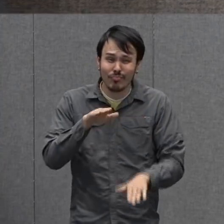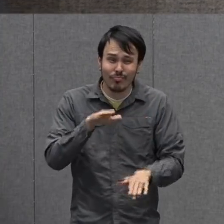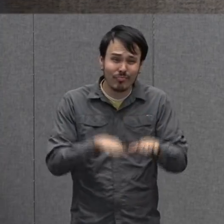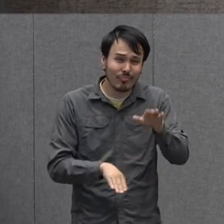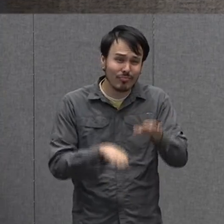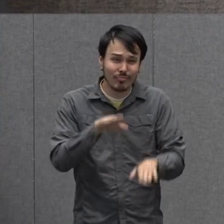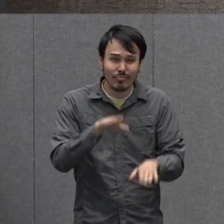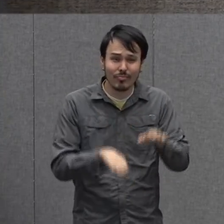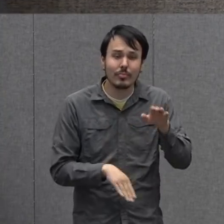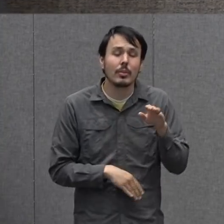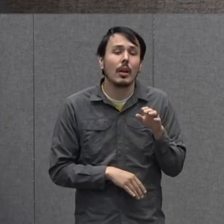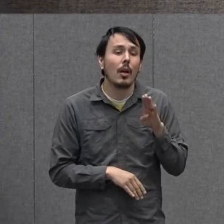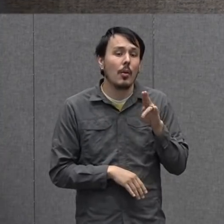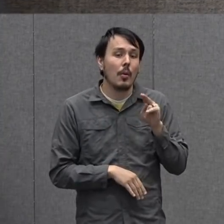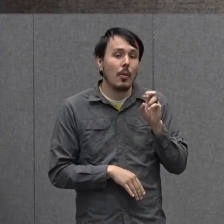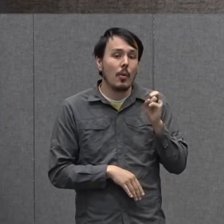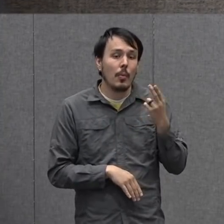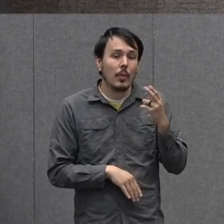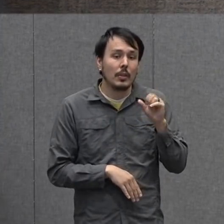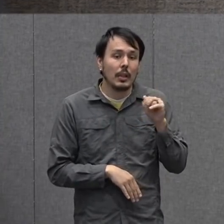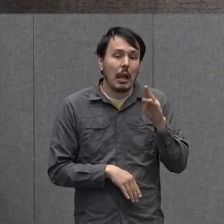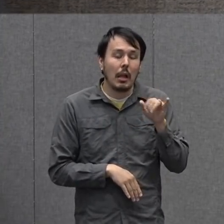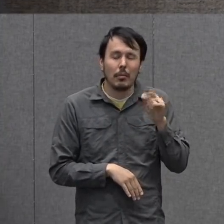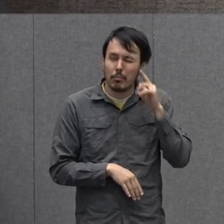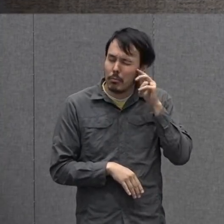but Lily Laceby went on dreaming.